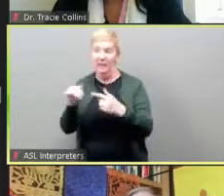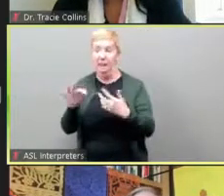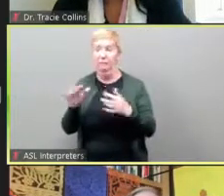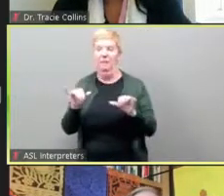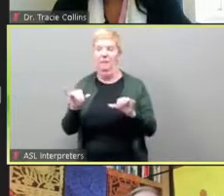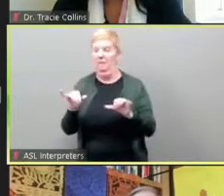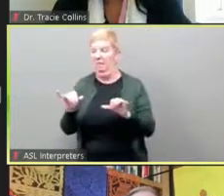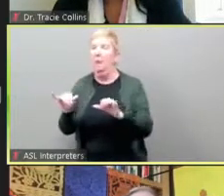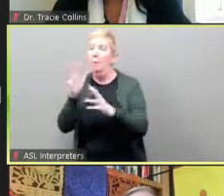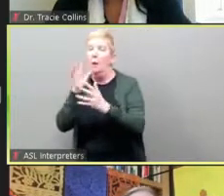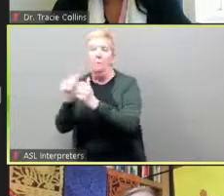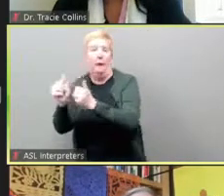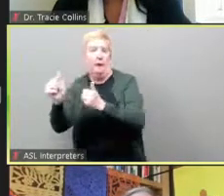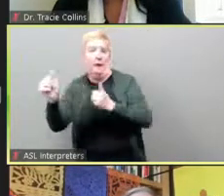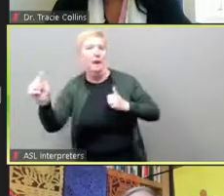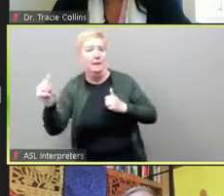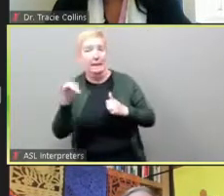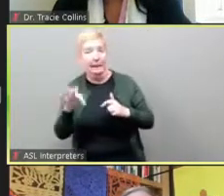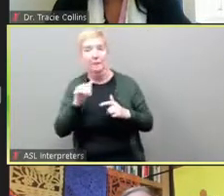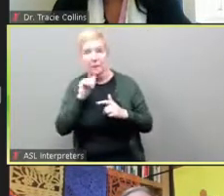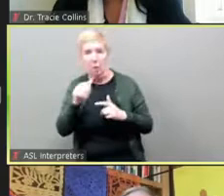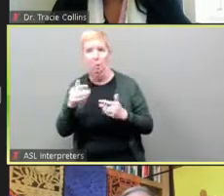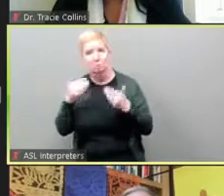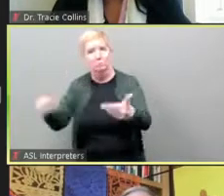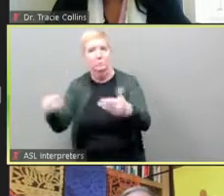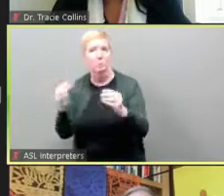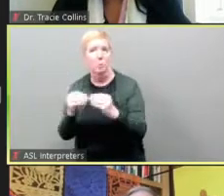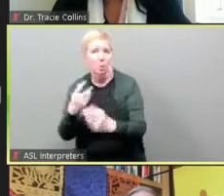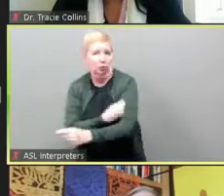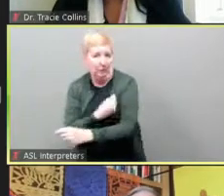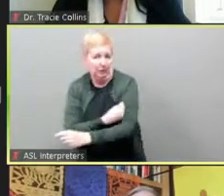the target is 50%. I don't want to belabor the point, but just want to